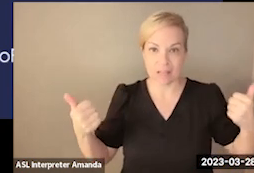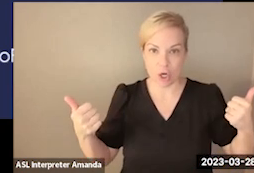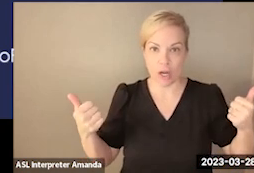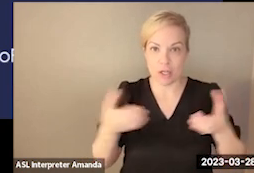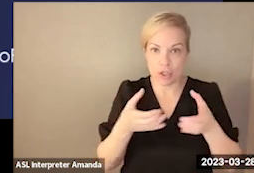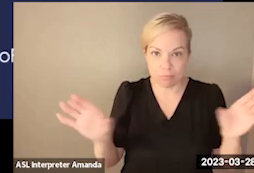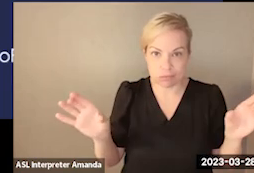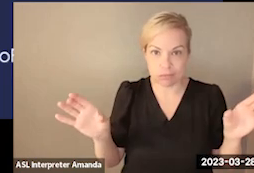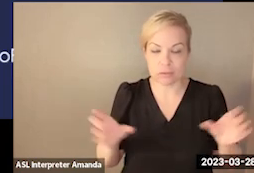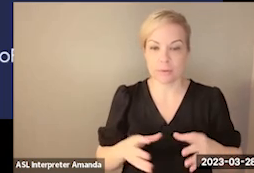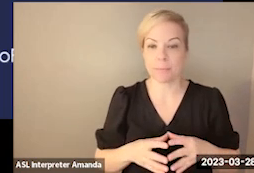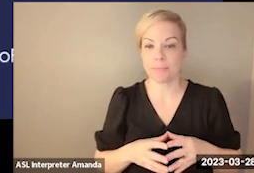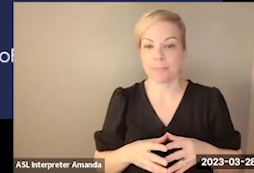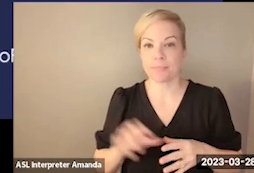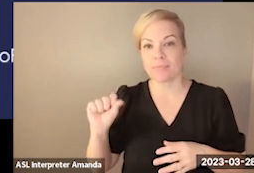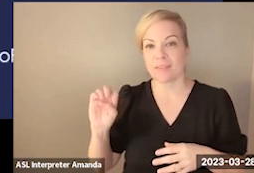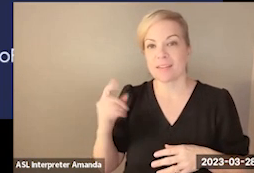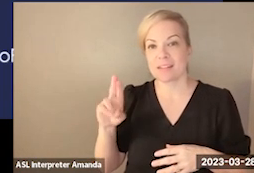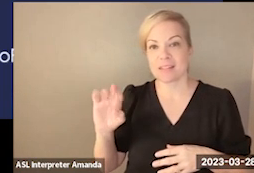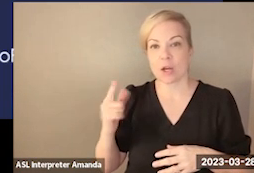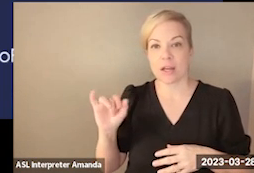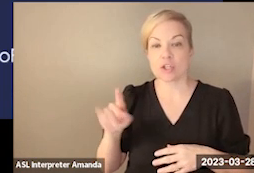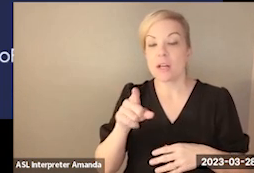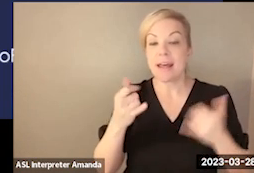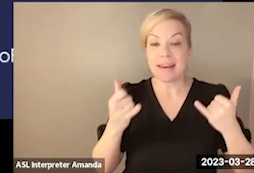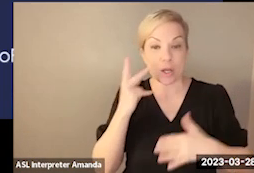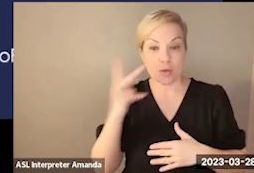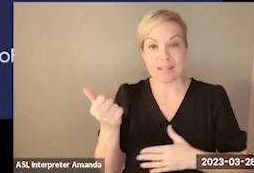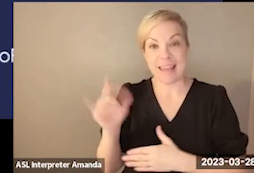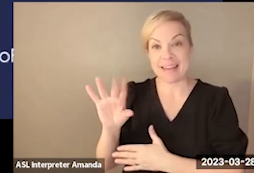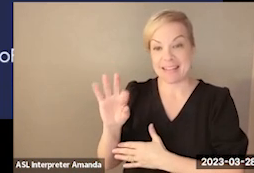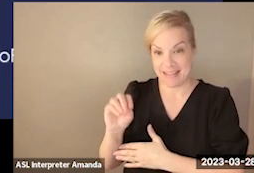Debbie Stine, Science & Technology Policy Academy: Now you'll see here in 1,890. We had the second moral act, and that was